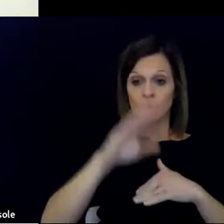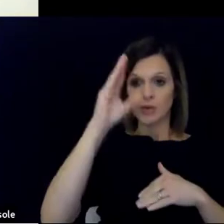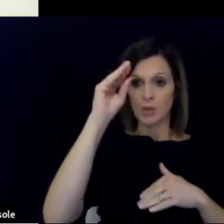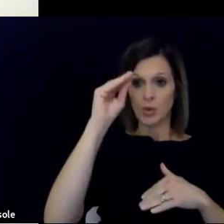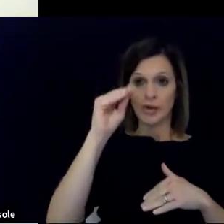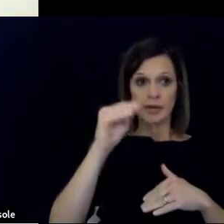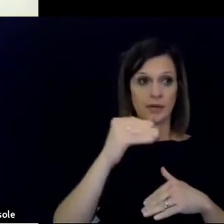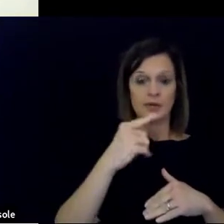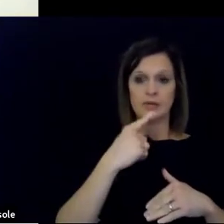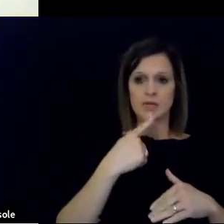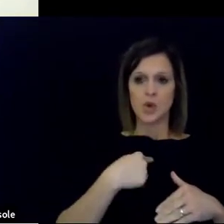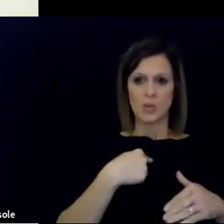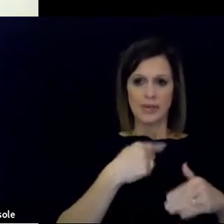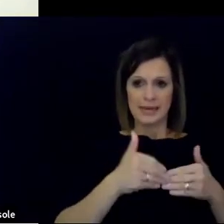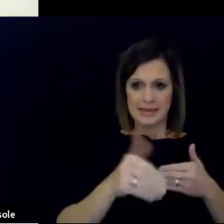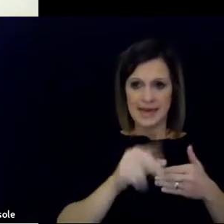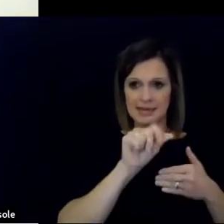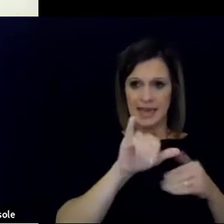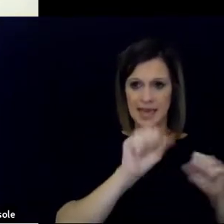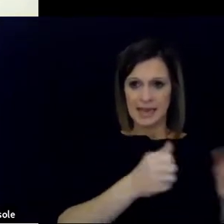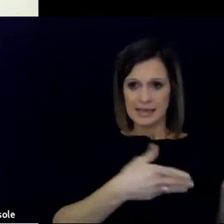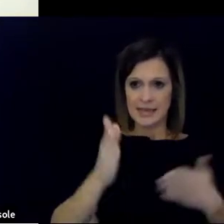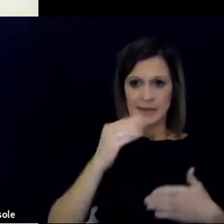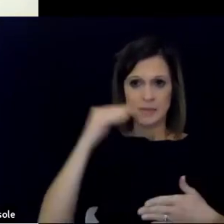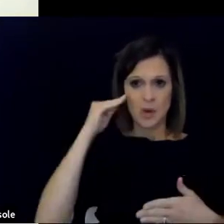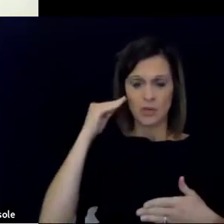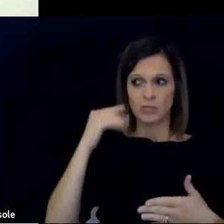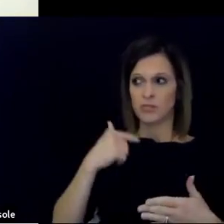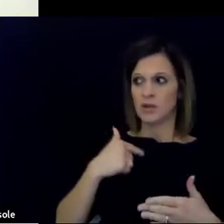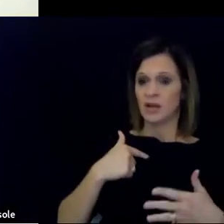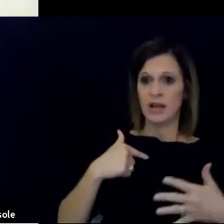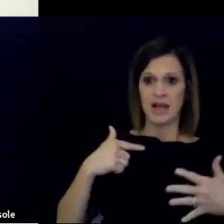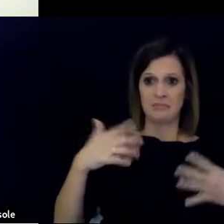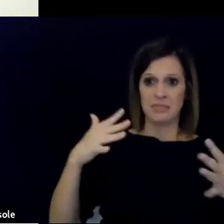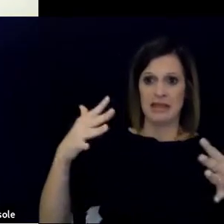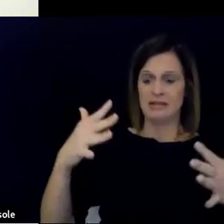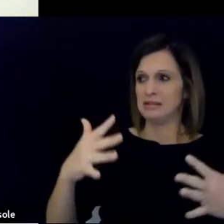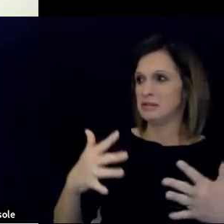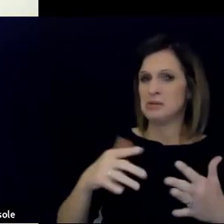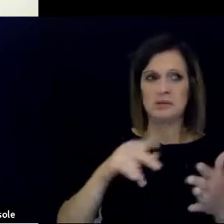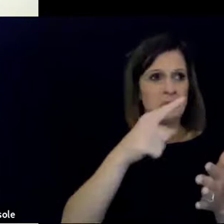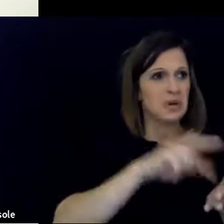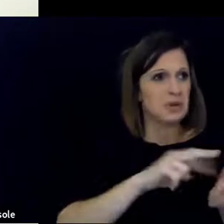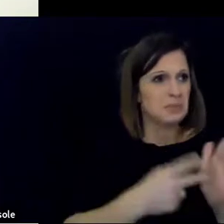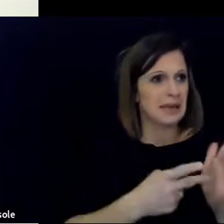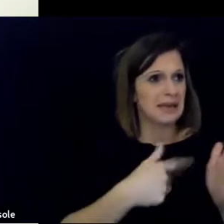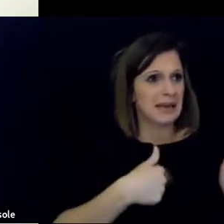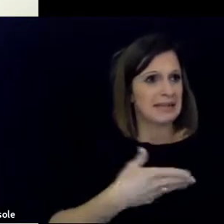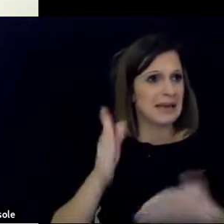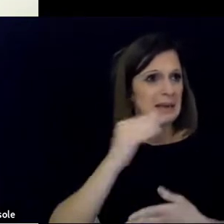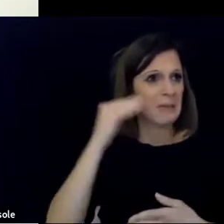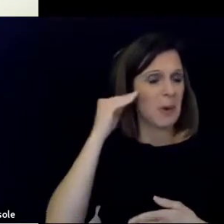What do you mean I can take him home? What do I know about raising a child? How do I keep them alive? Can you tell me that? Or could you just keep him here in the hospital